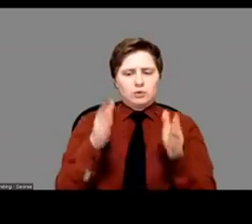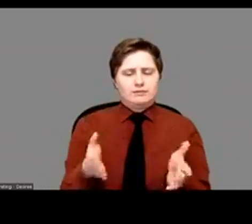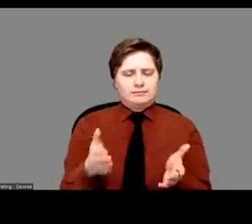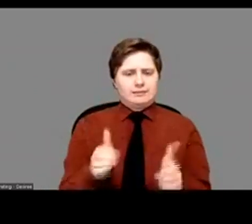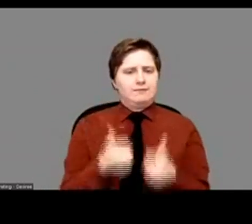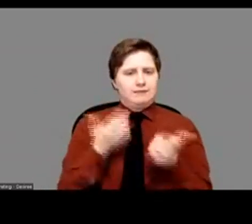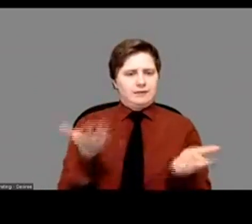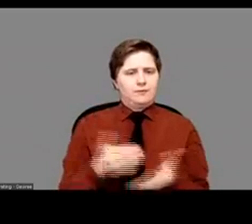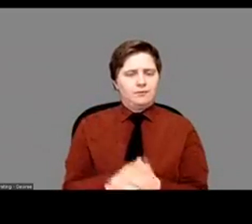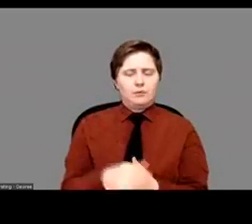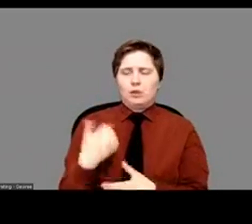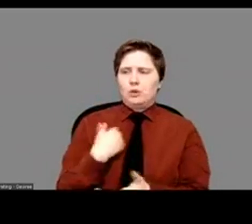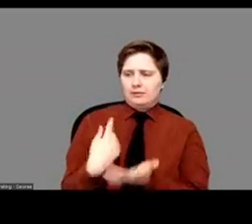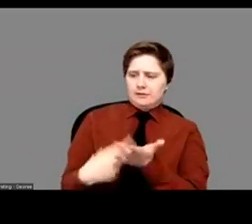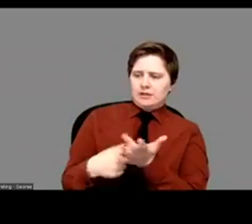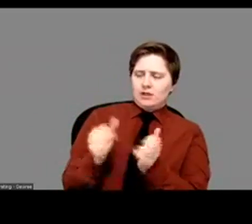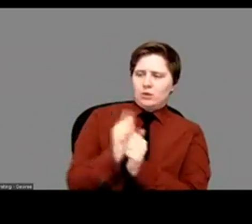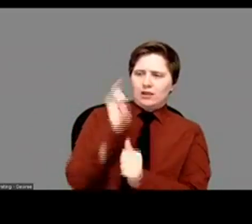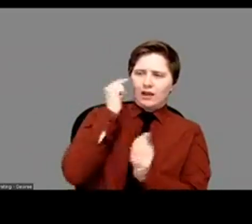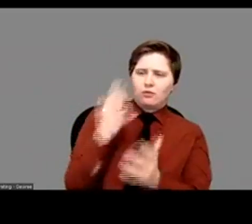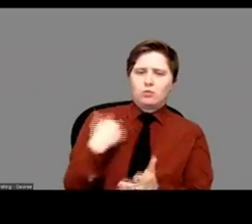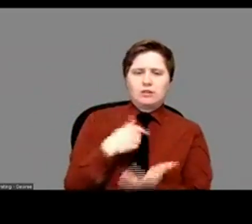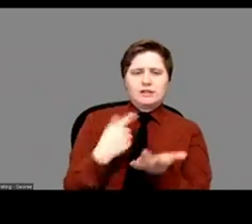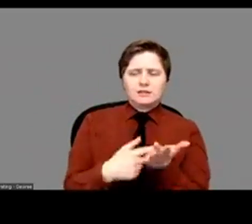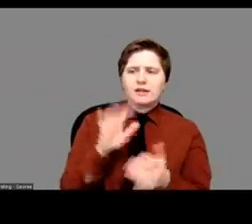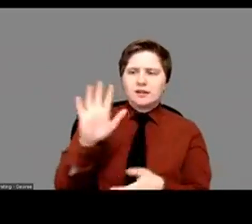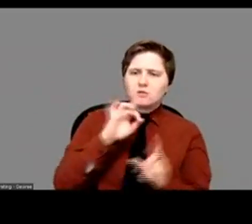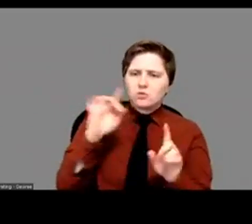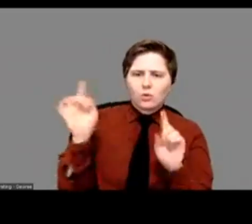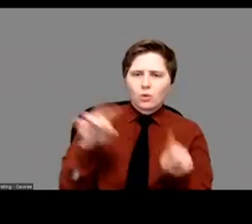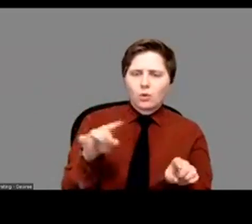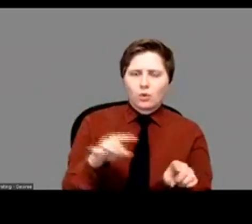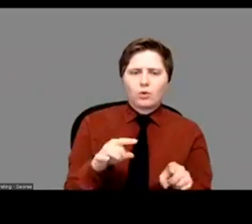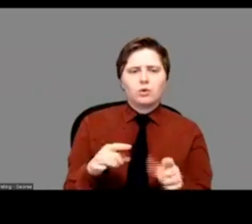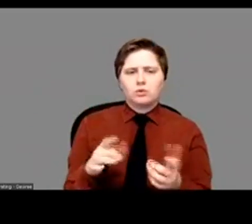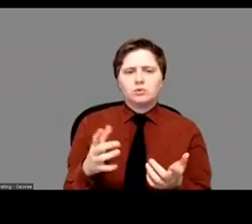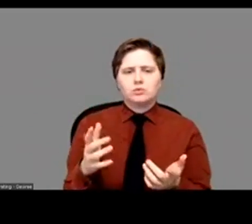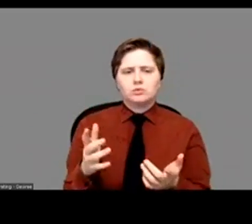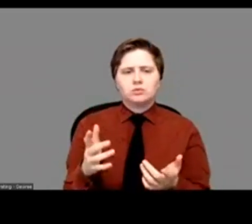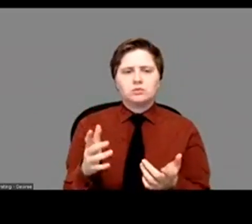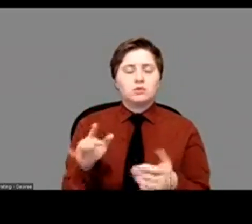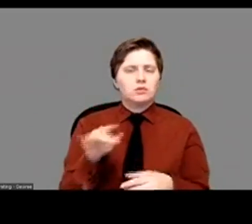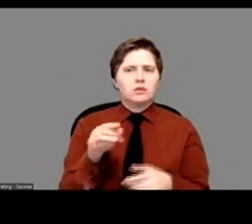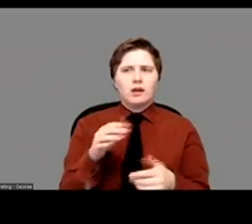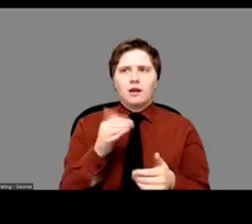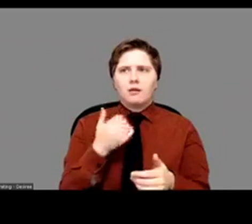day and as we talked about his order. Actions were raised about,